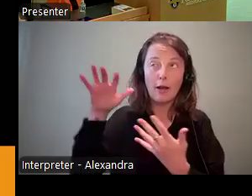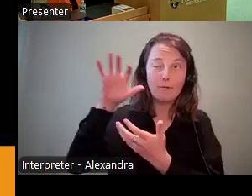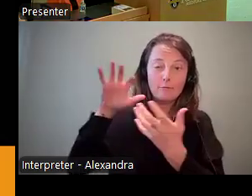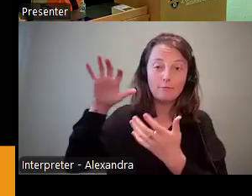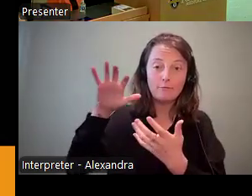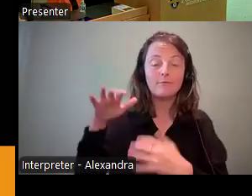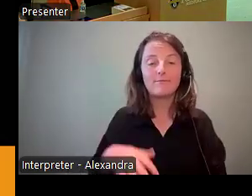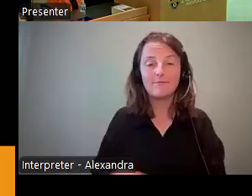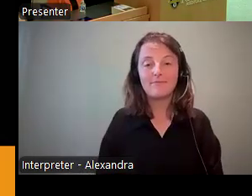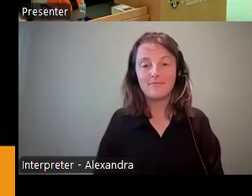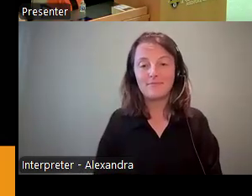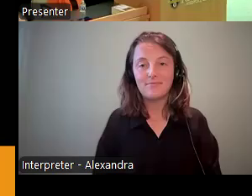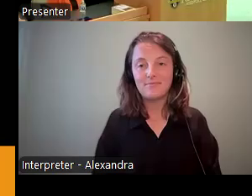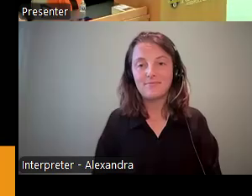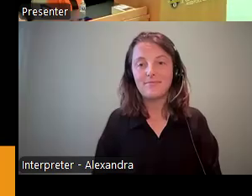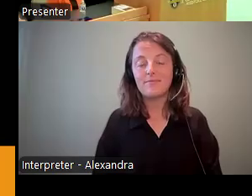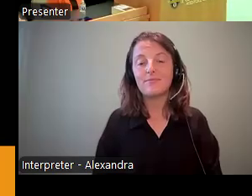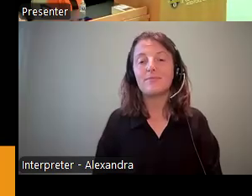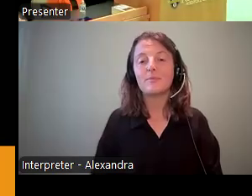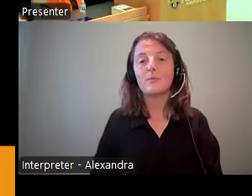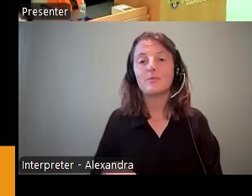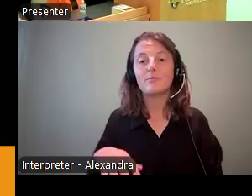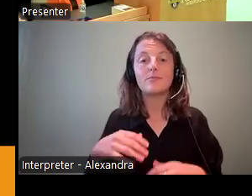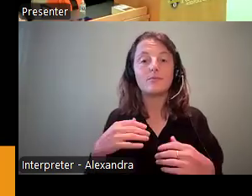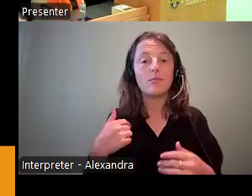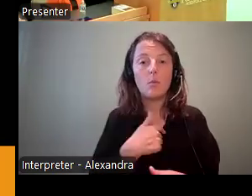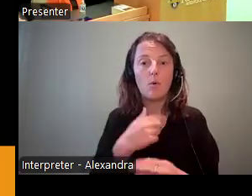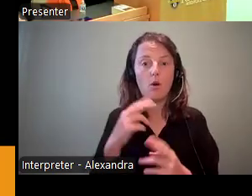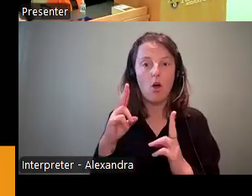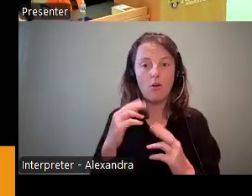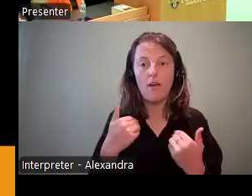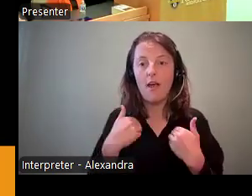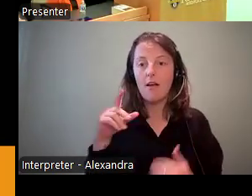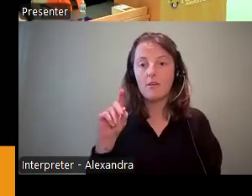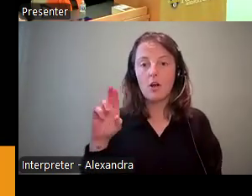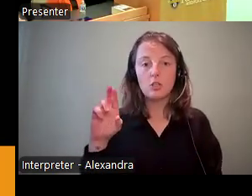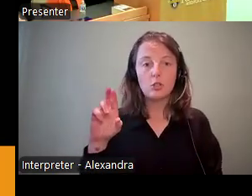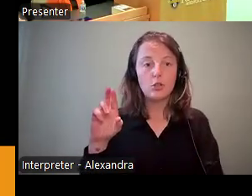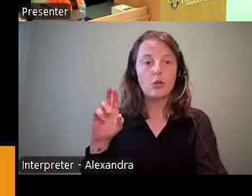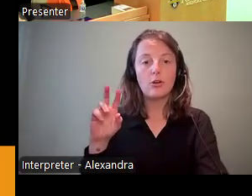have with us Dr. Leverne Haynes Collins and she is the owner of New Seasons Counseling